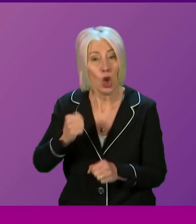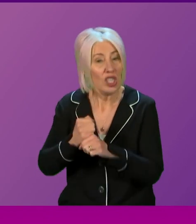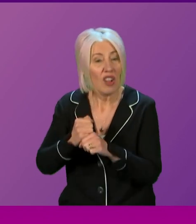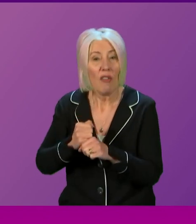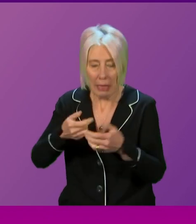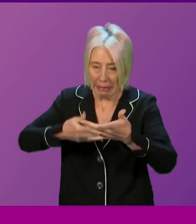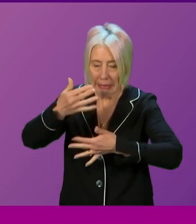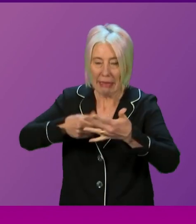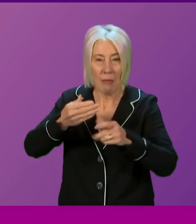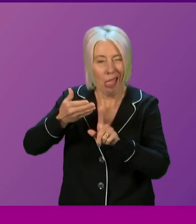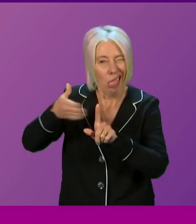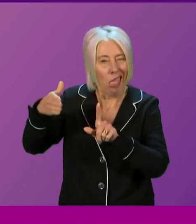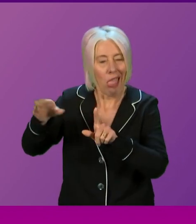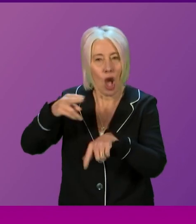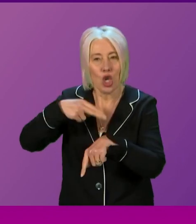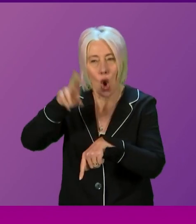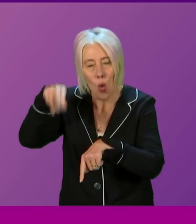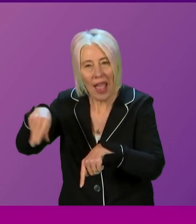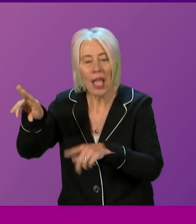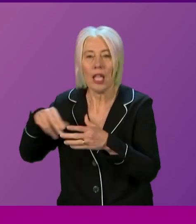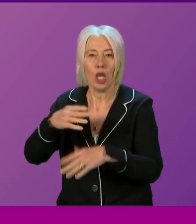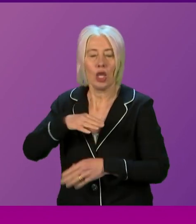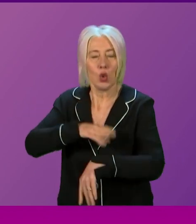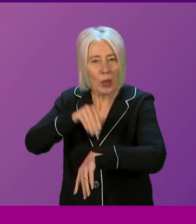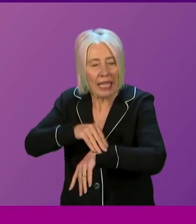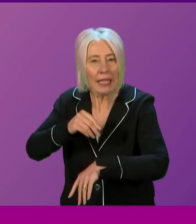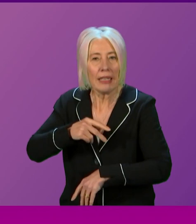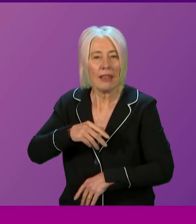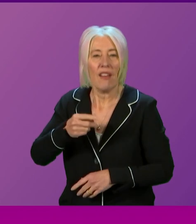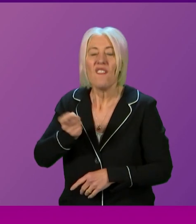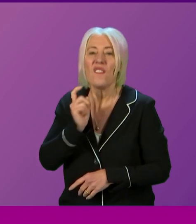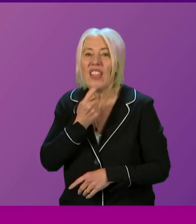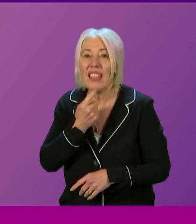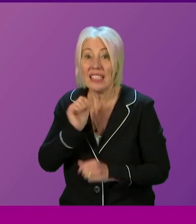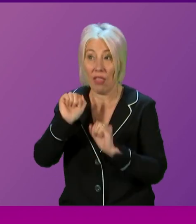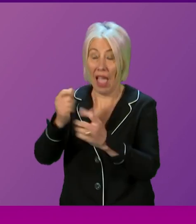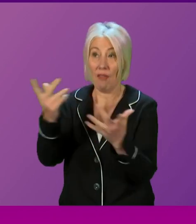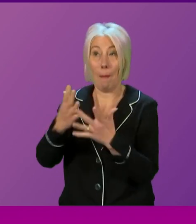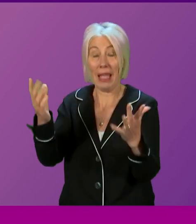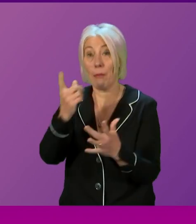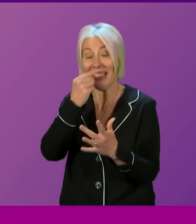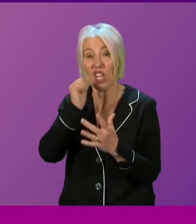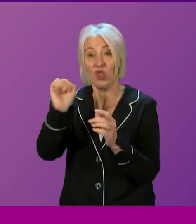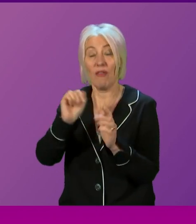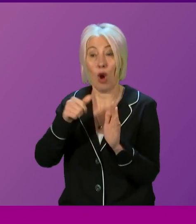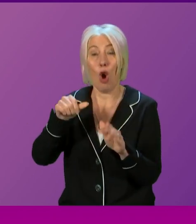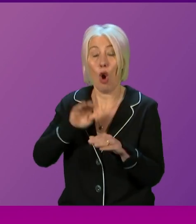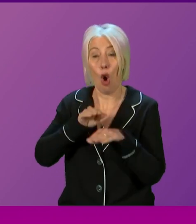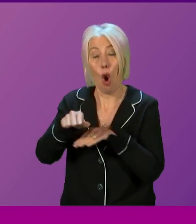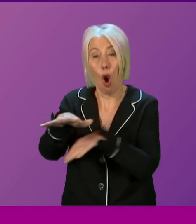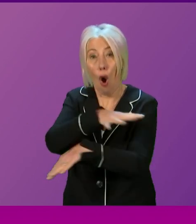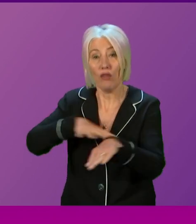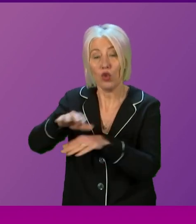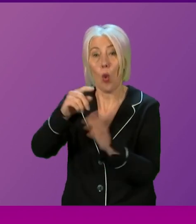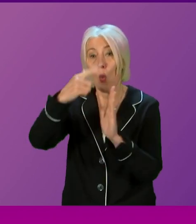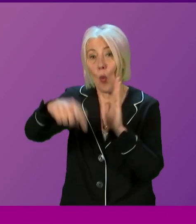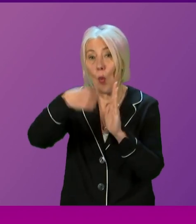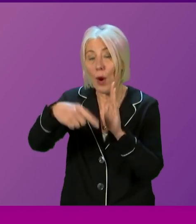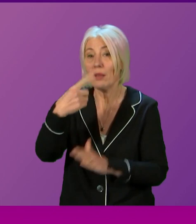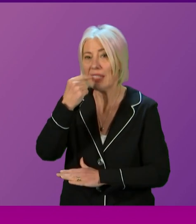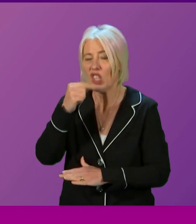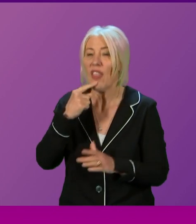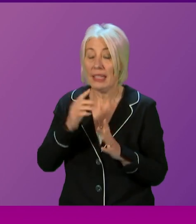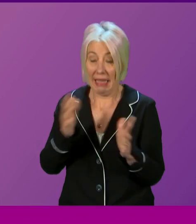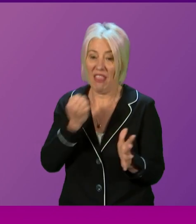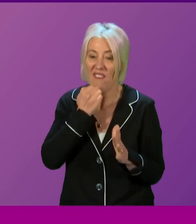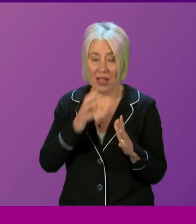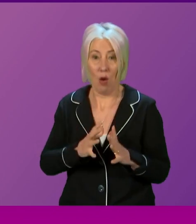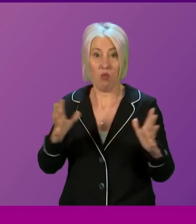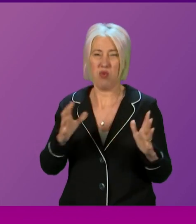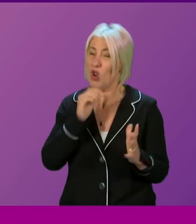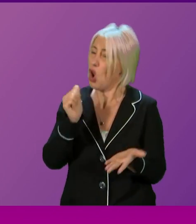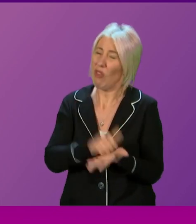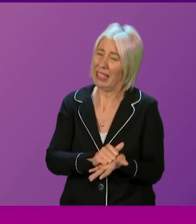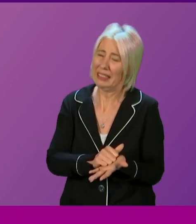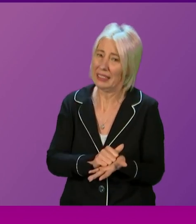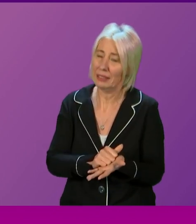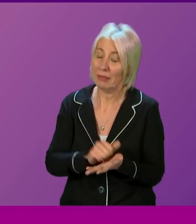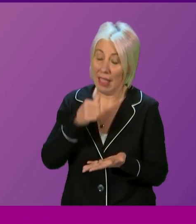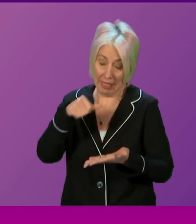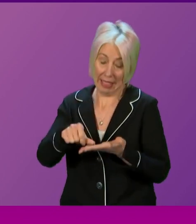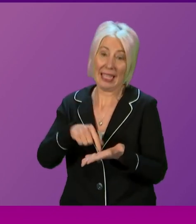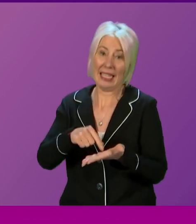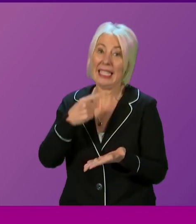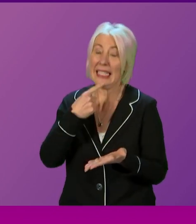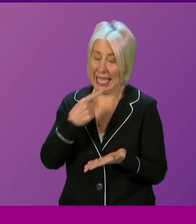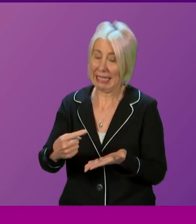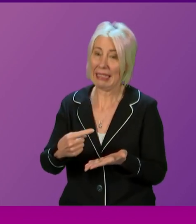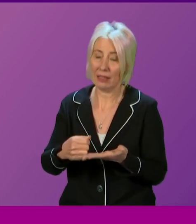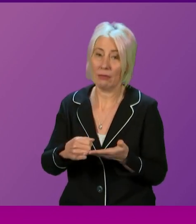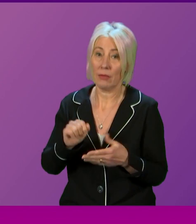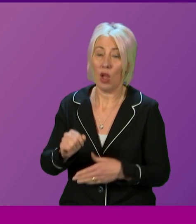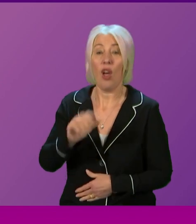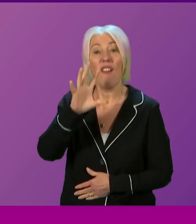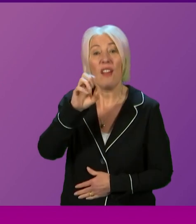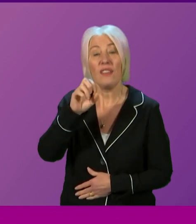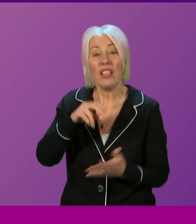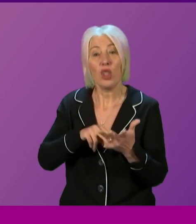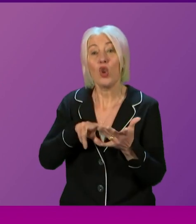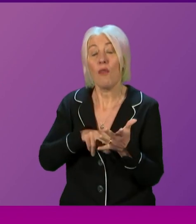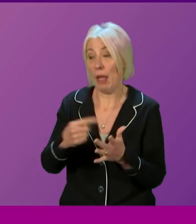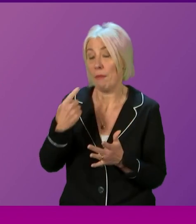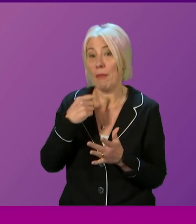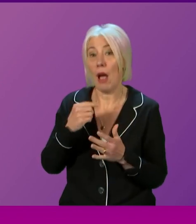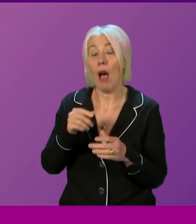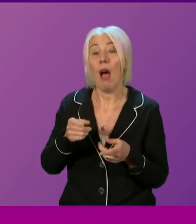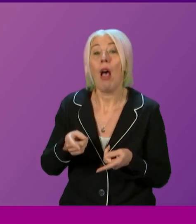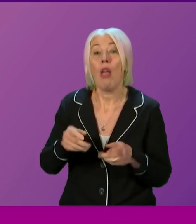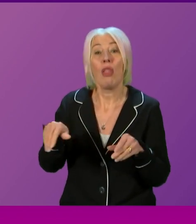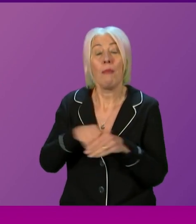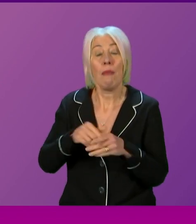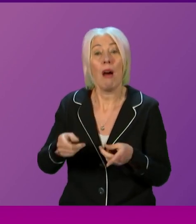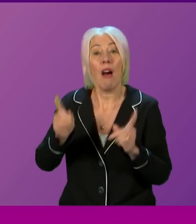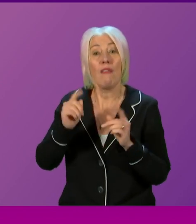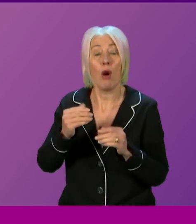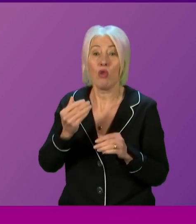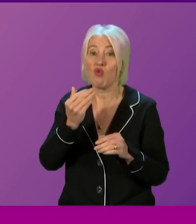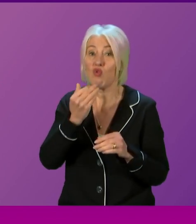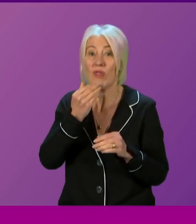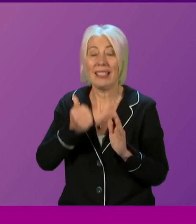“On 15 November, the Minister for Green Skills, Circular Economy and Biodiversity,